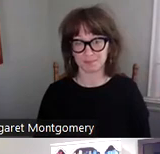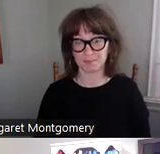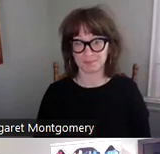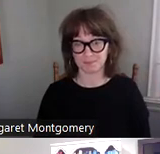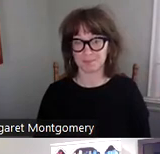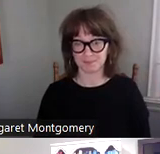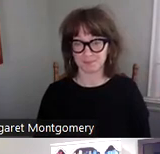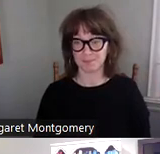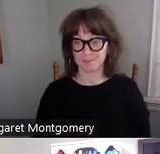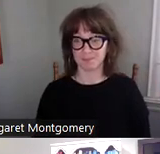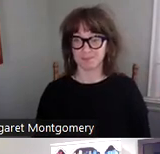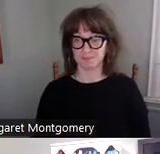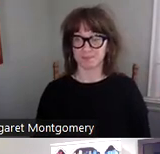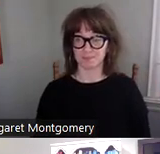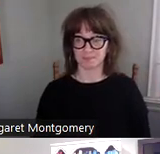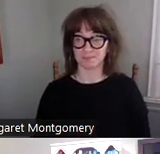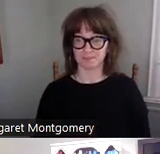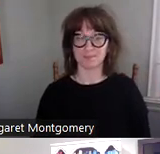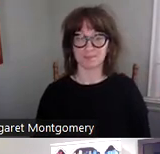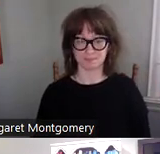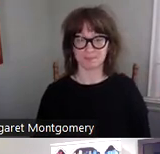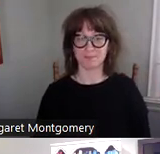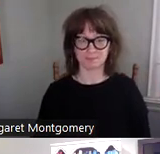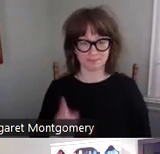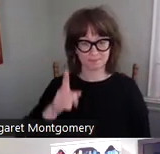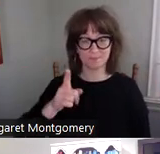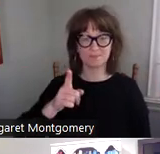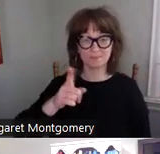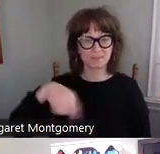think of 12:09:51 You can continue to put some more